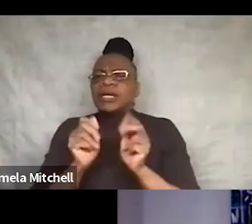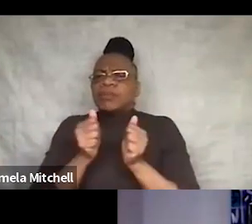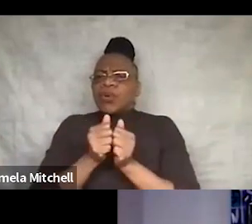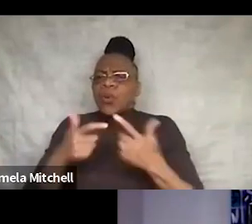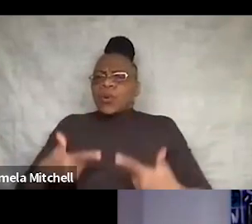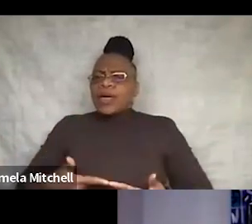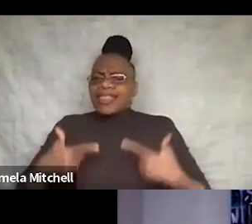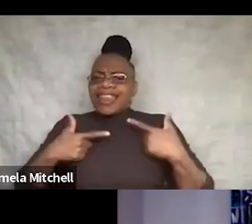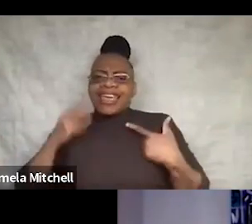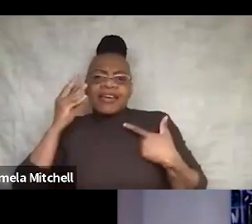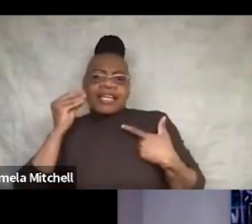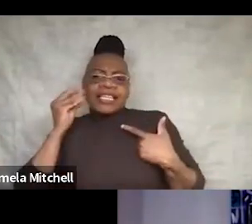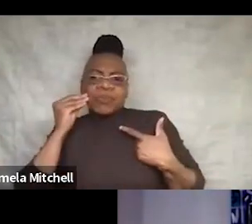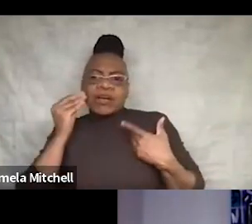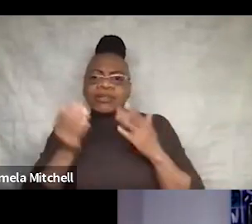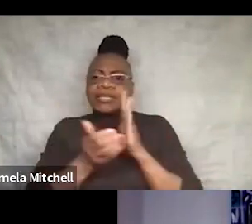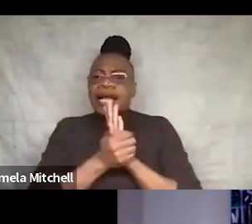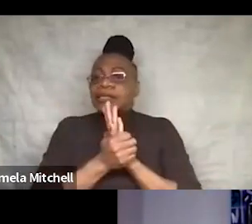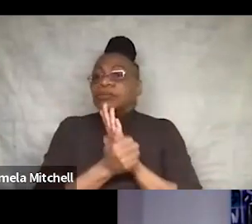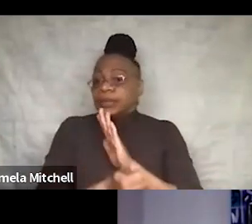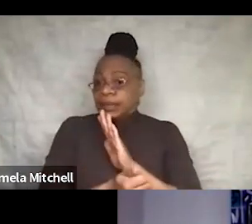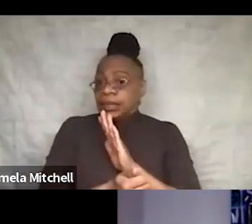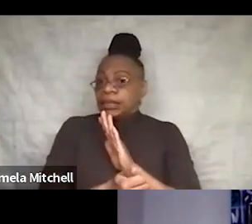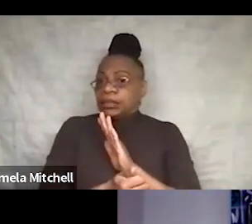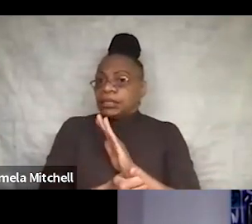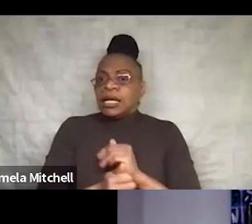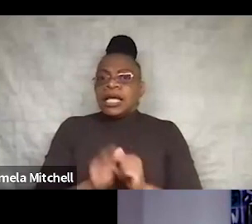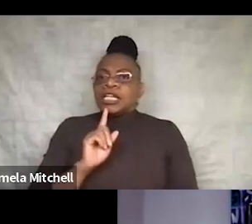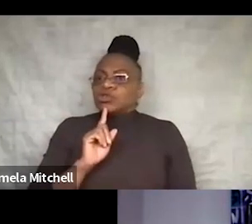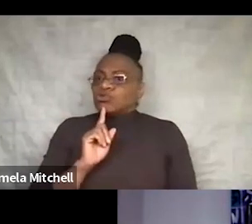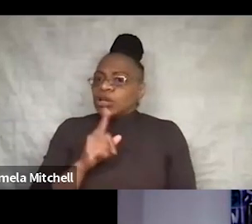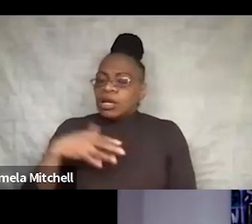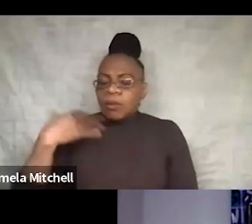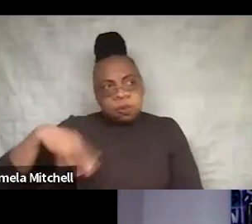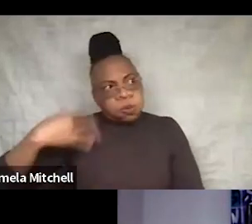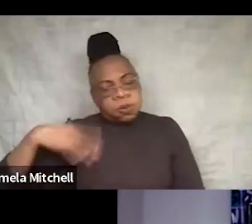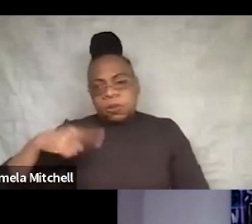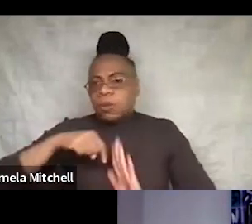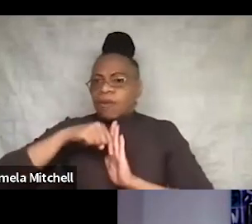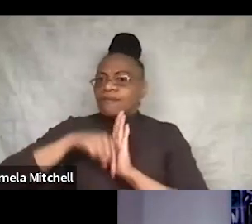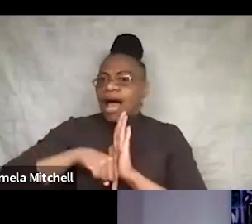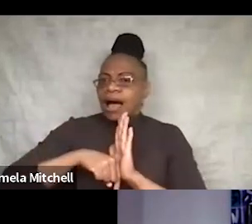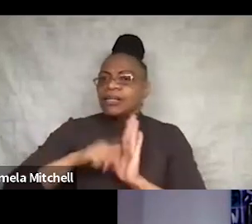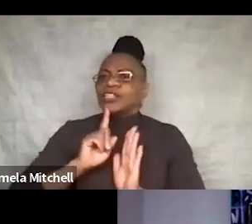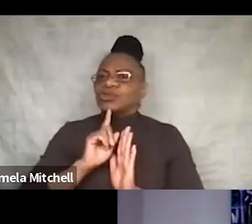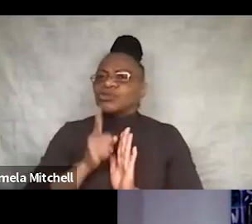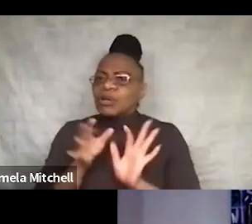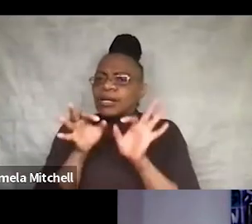and expertise, you know, it is just so profound, and honestly, really imperative to all of the work.